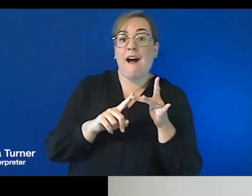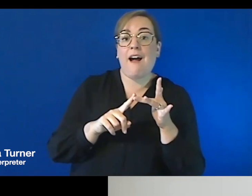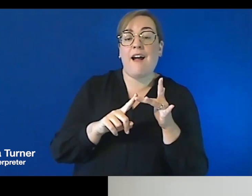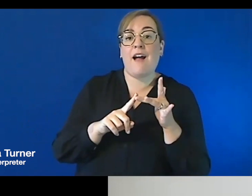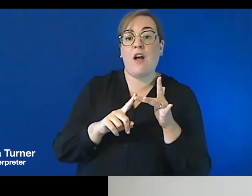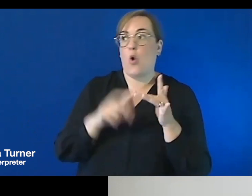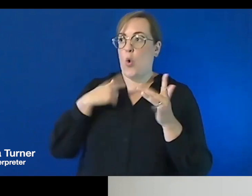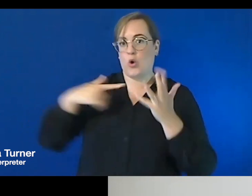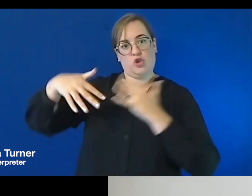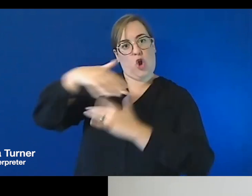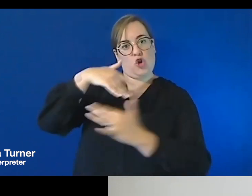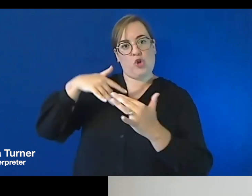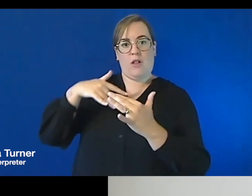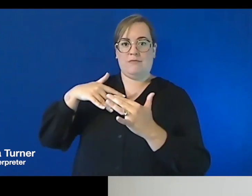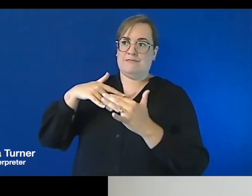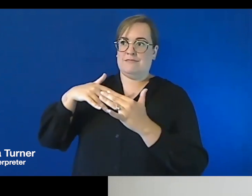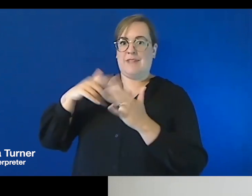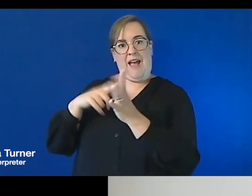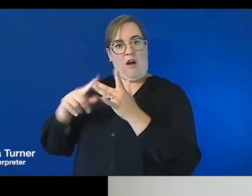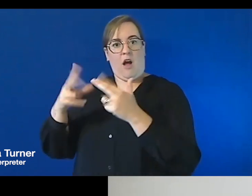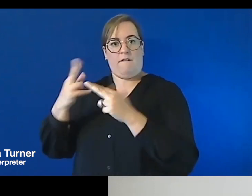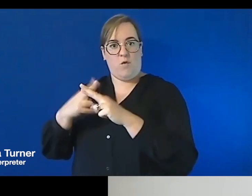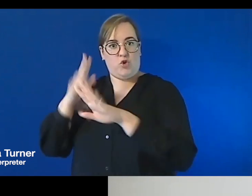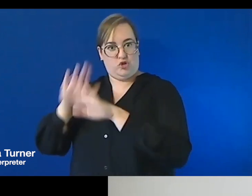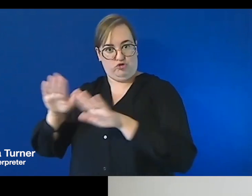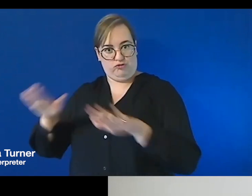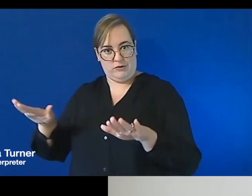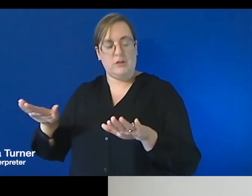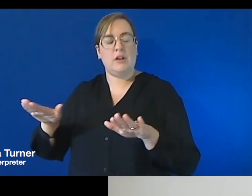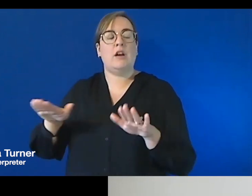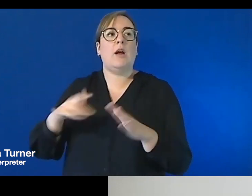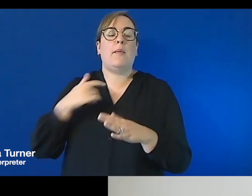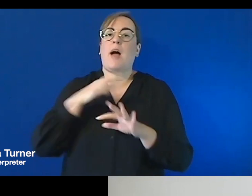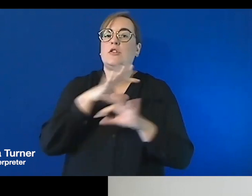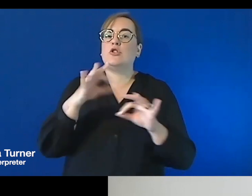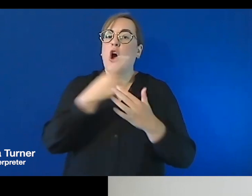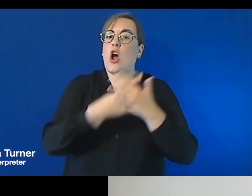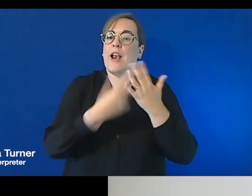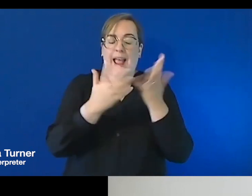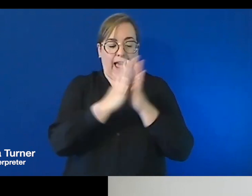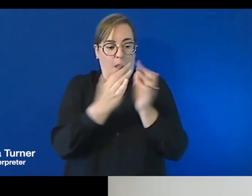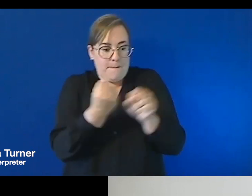have a fundamental understanding not only how to create technology but how to make it transparent,